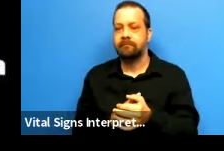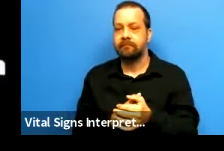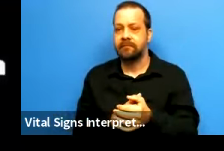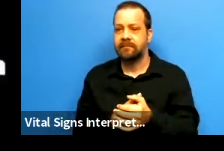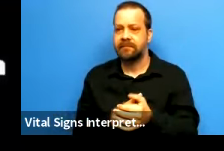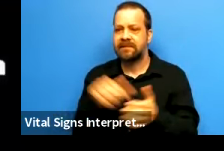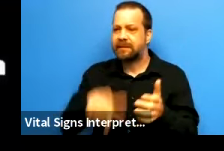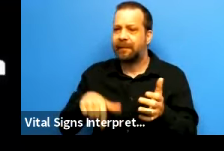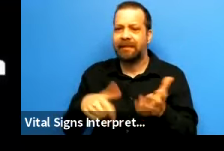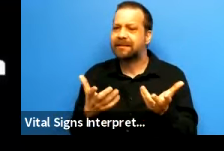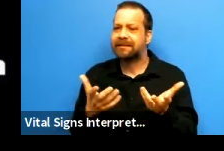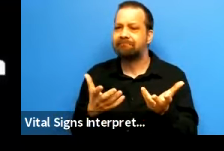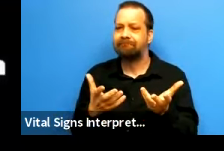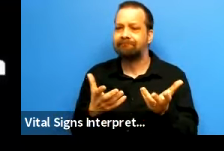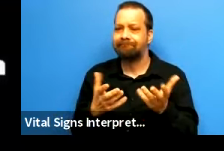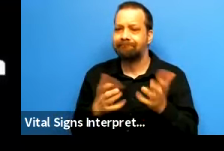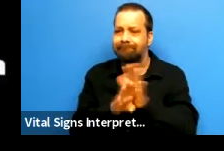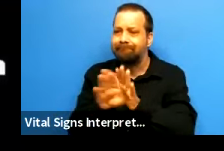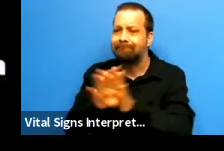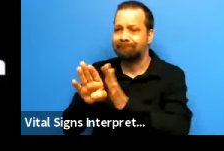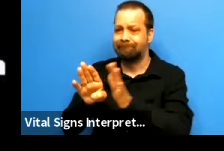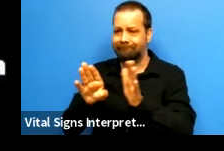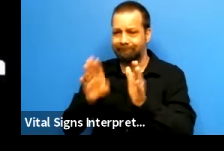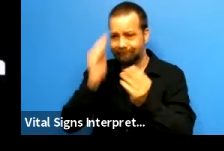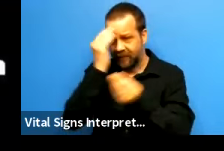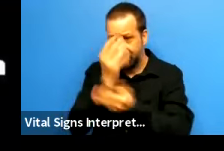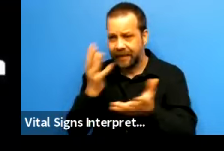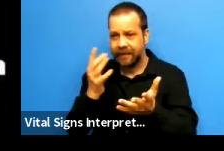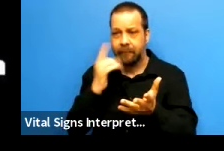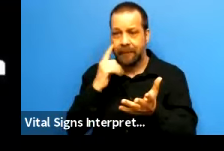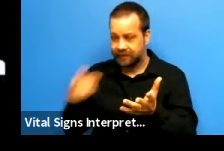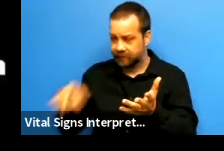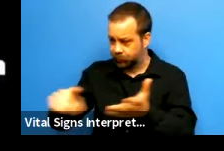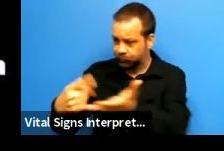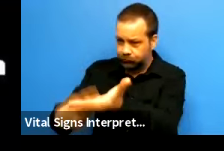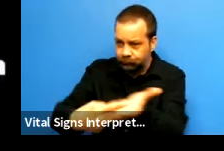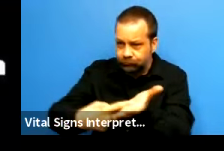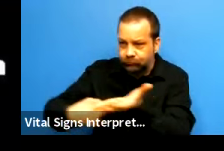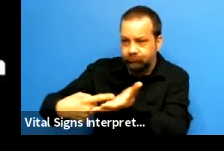with a lot of you and very excited about this topic in particular.